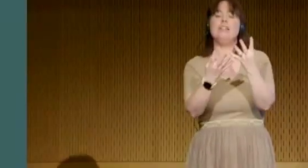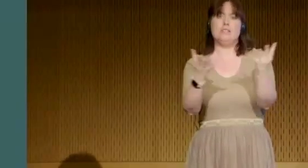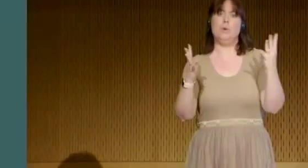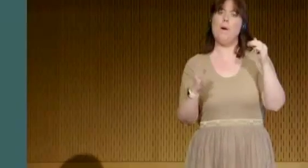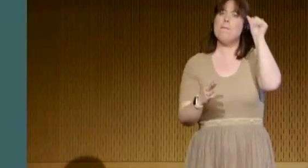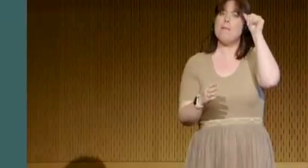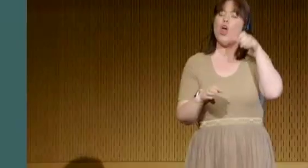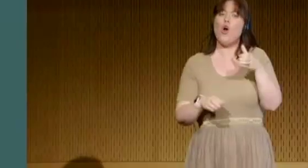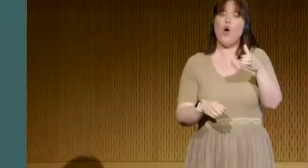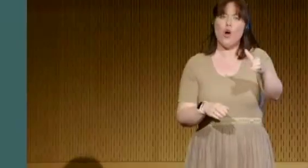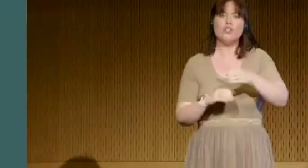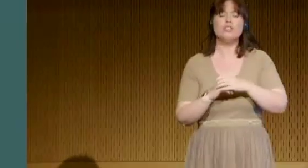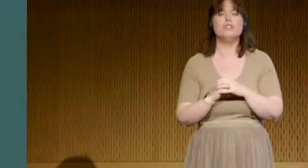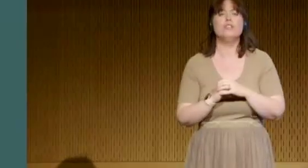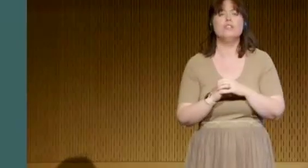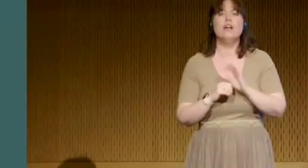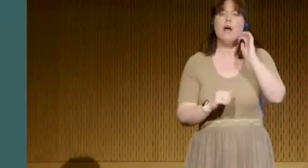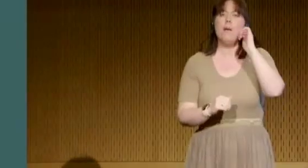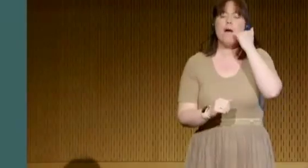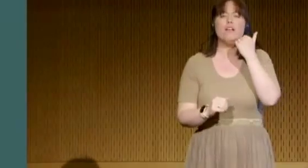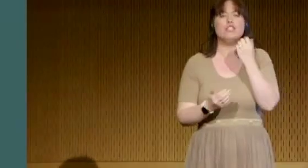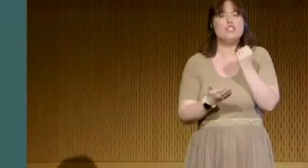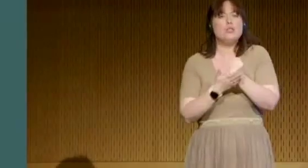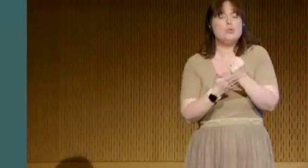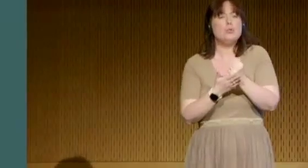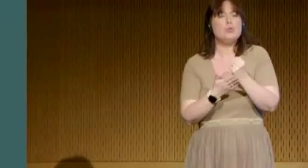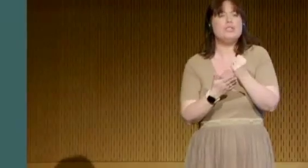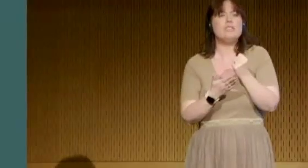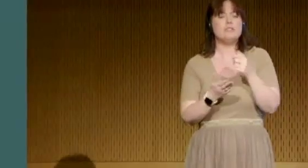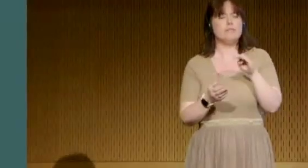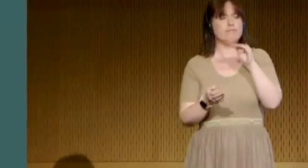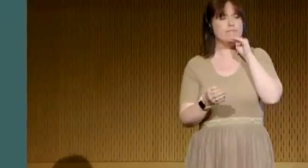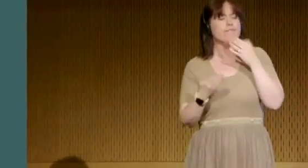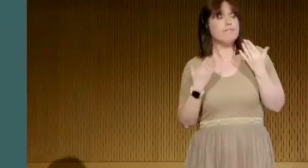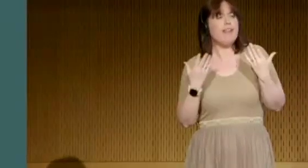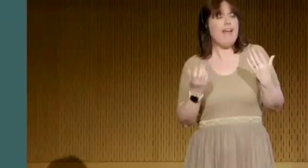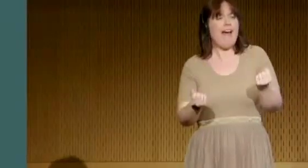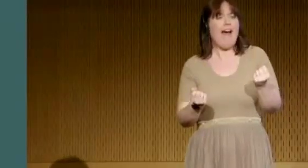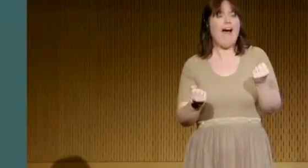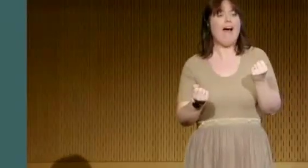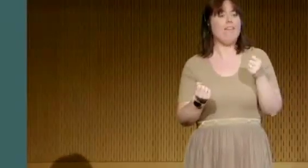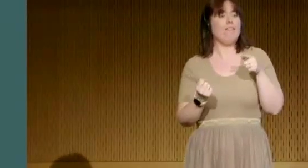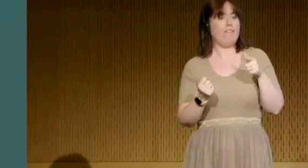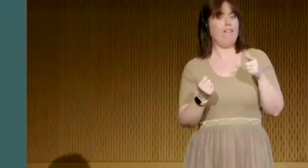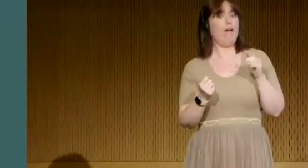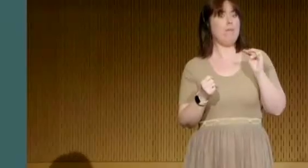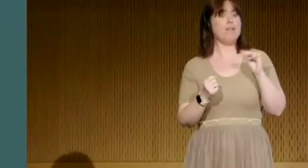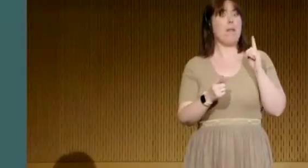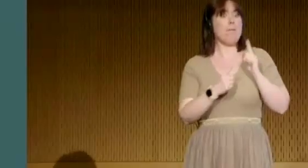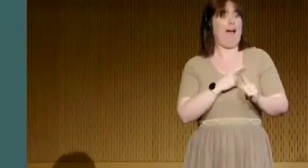course because it gives students a stepping stone to get into second year of a business degree. So